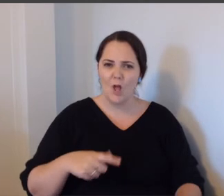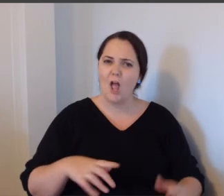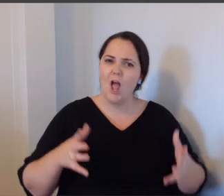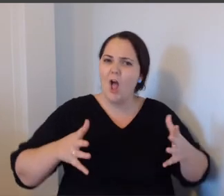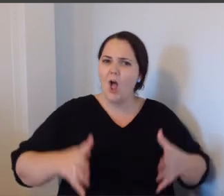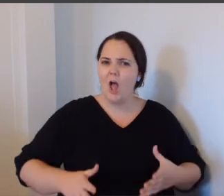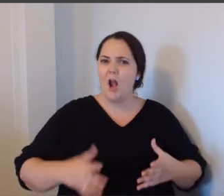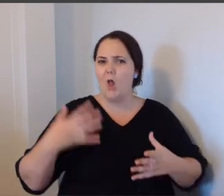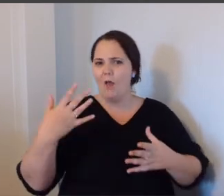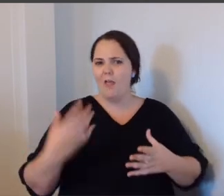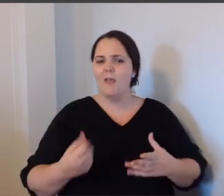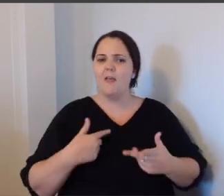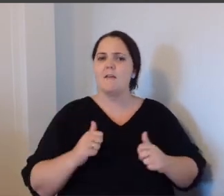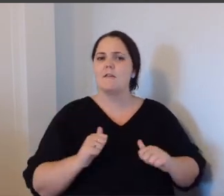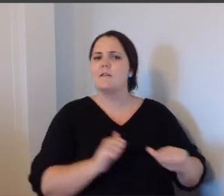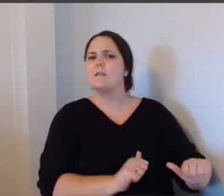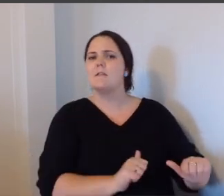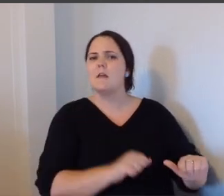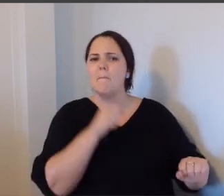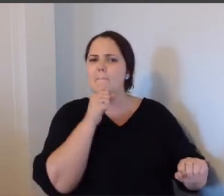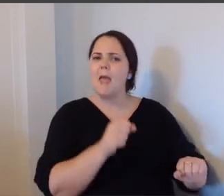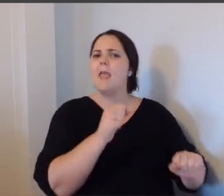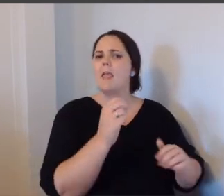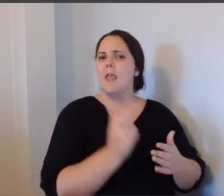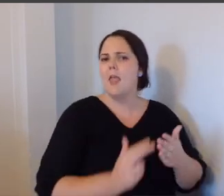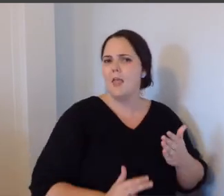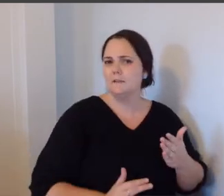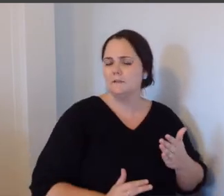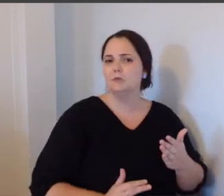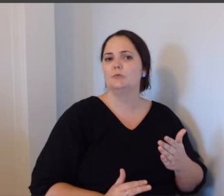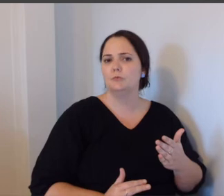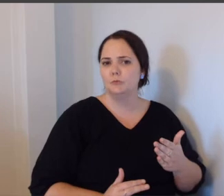requires enormous shifts but it also requires a rethinking of how we